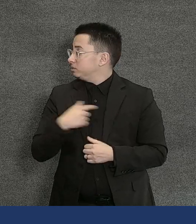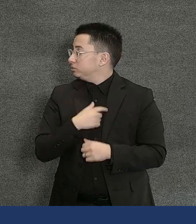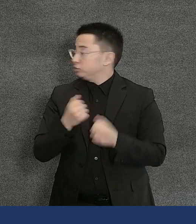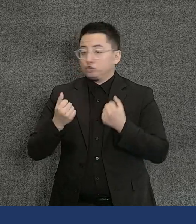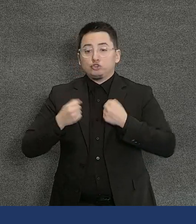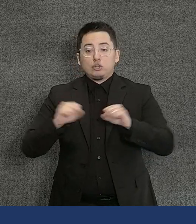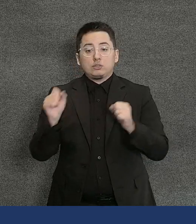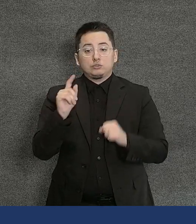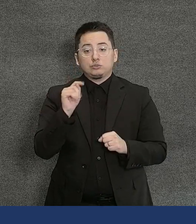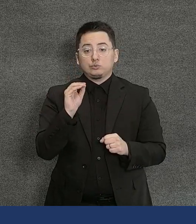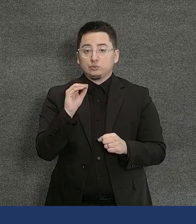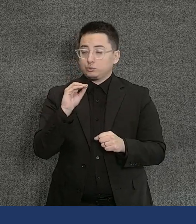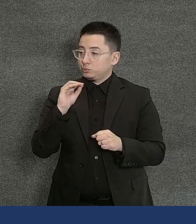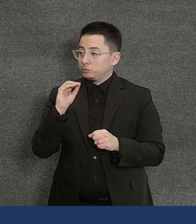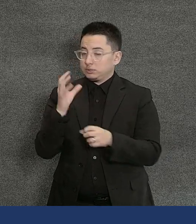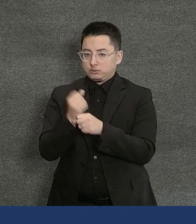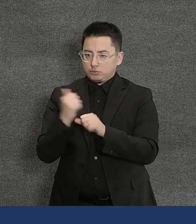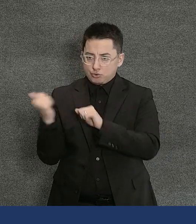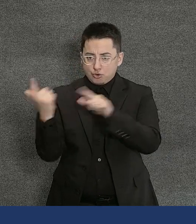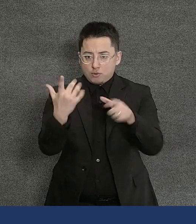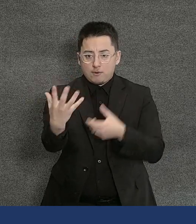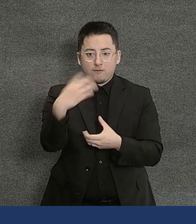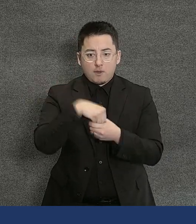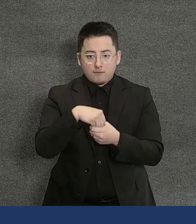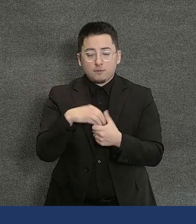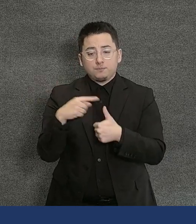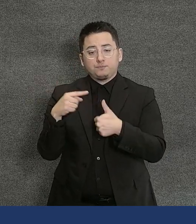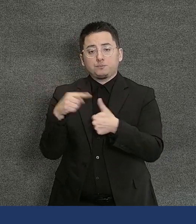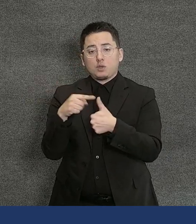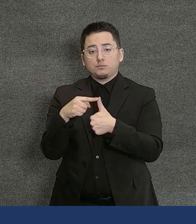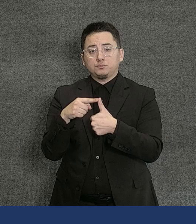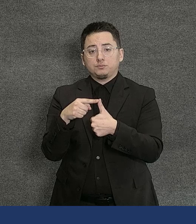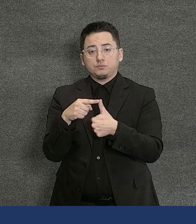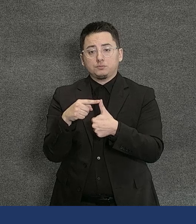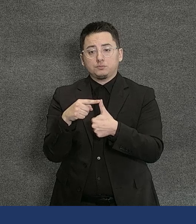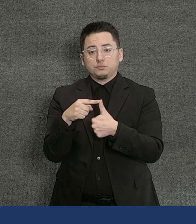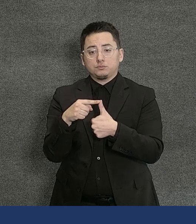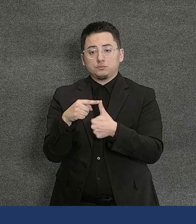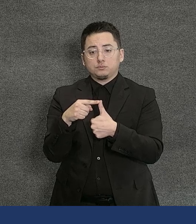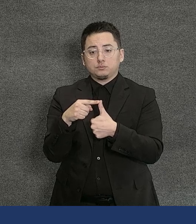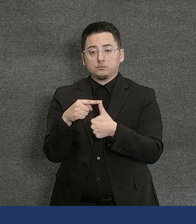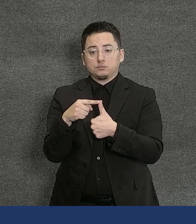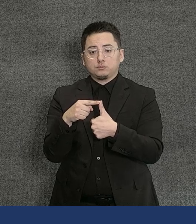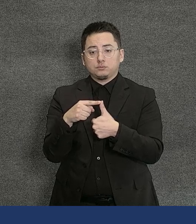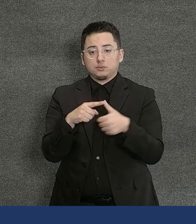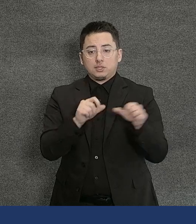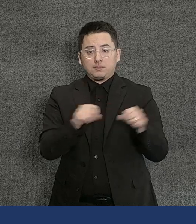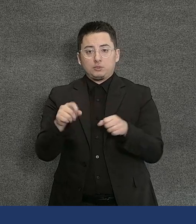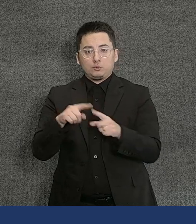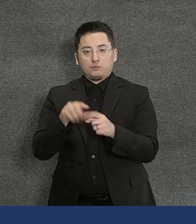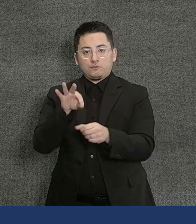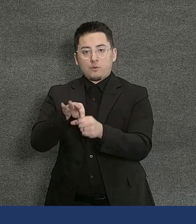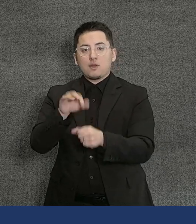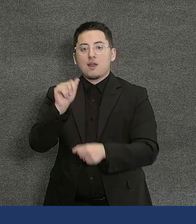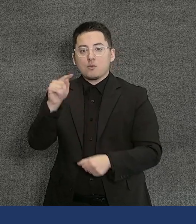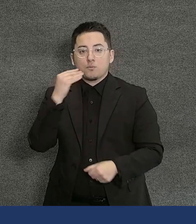in Minnesota. One has to do with the ability to vote from home. You may know that a decade or more